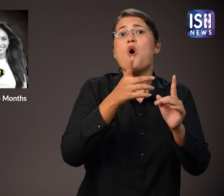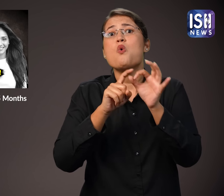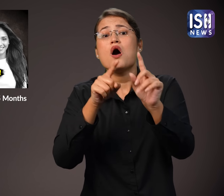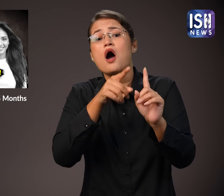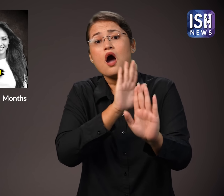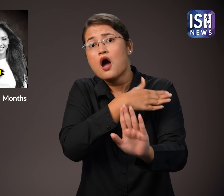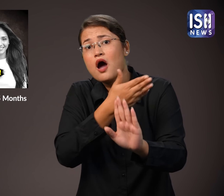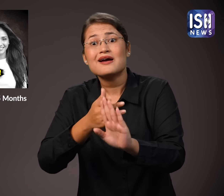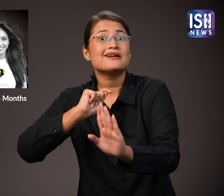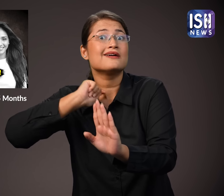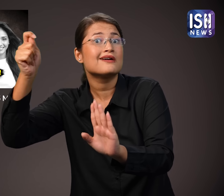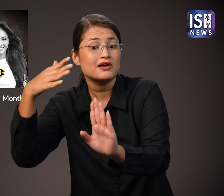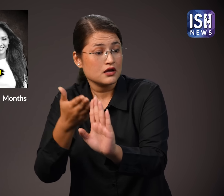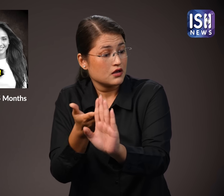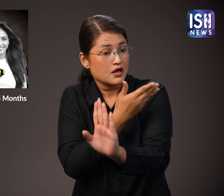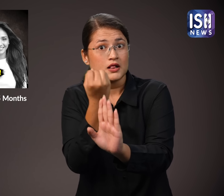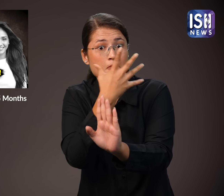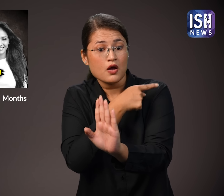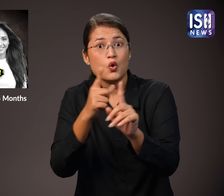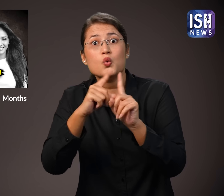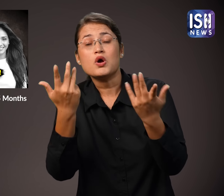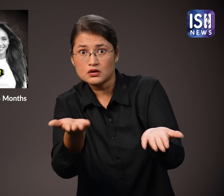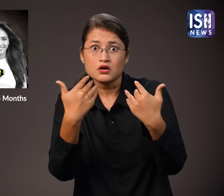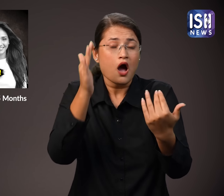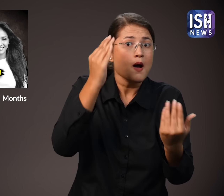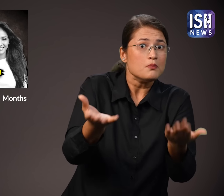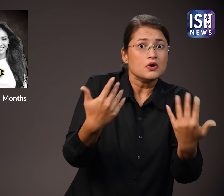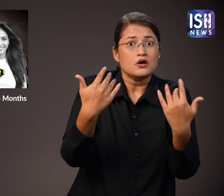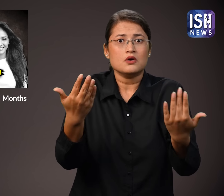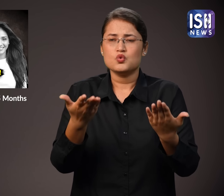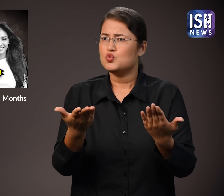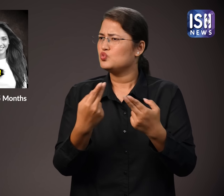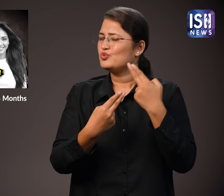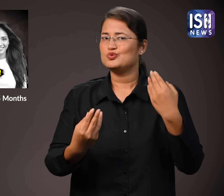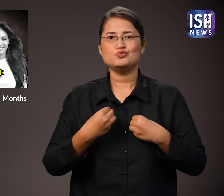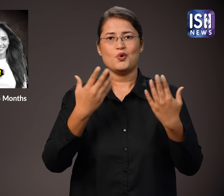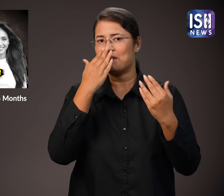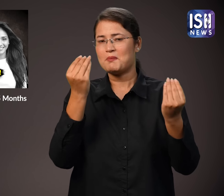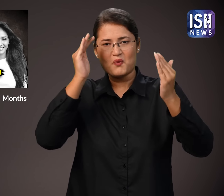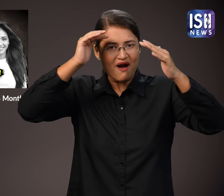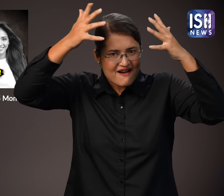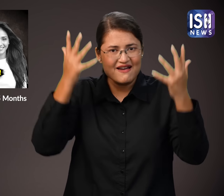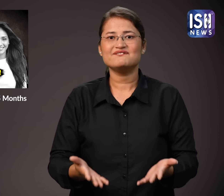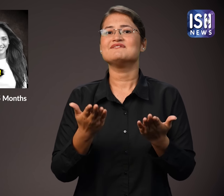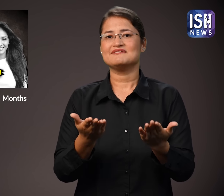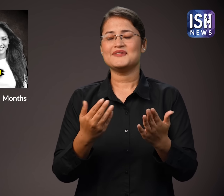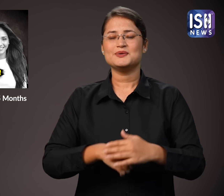especially what her life was like during the five months before her death by hanging. Not an ordinary case, but a shocking one.